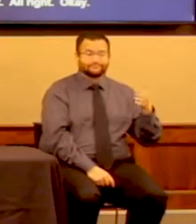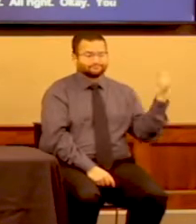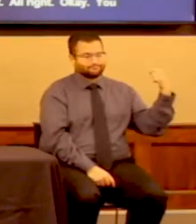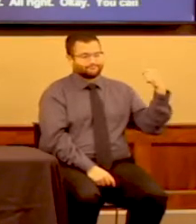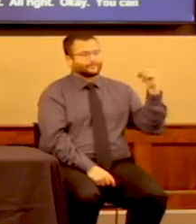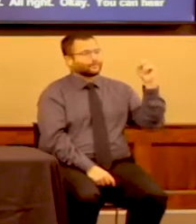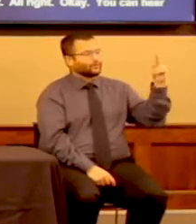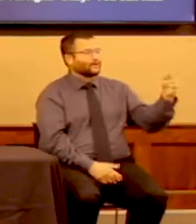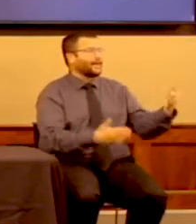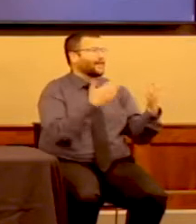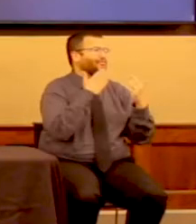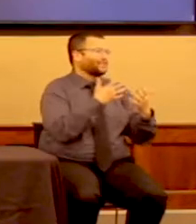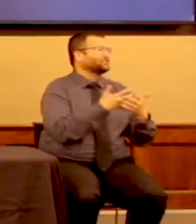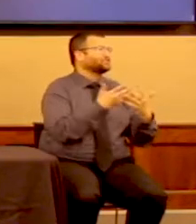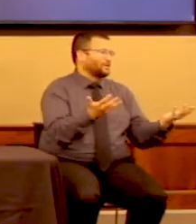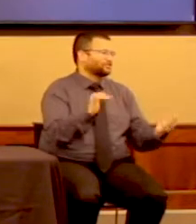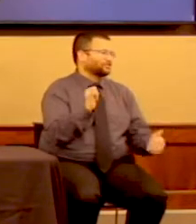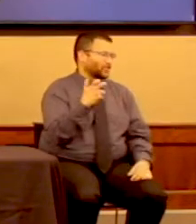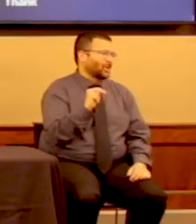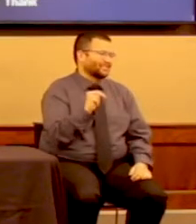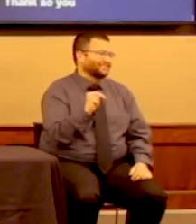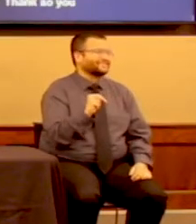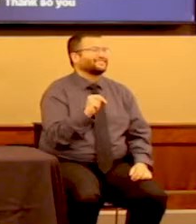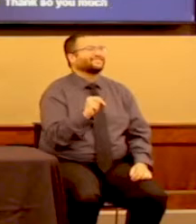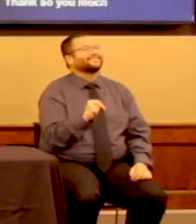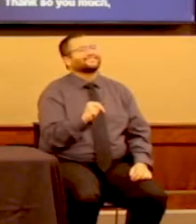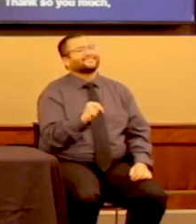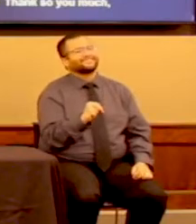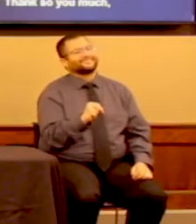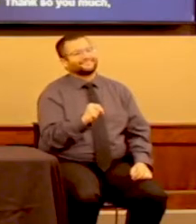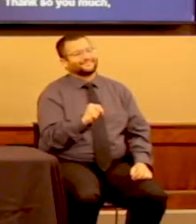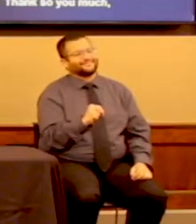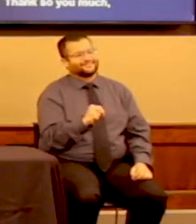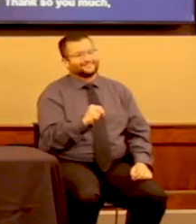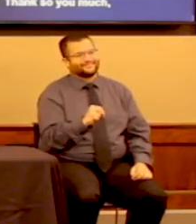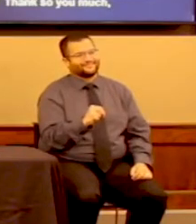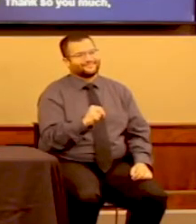right thank you so much John